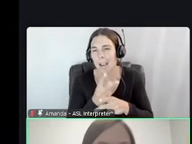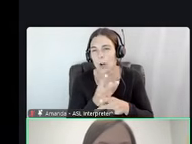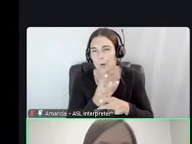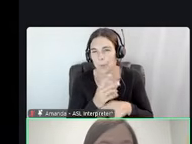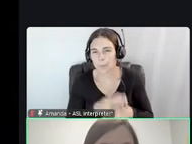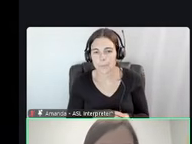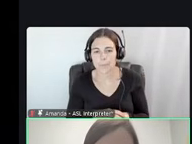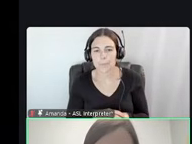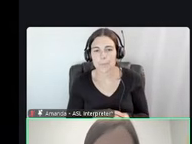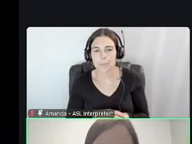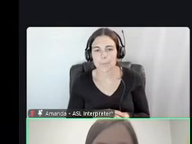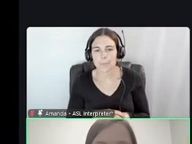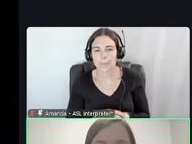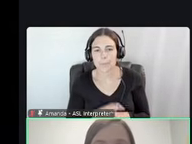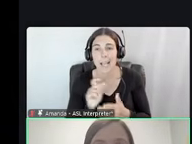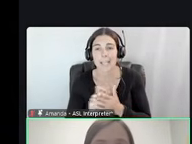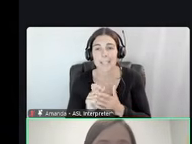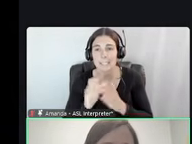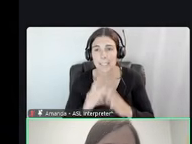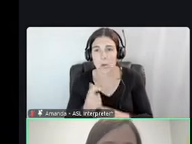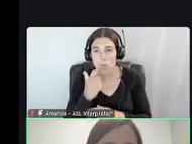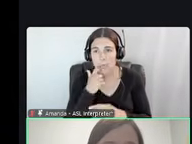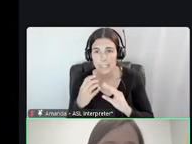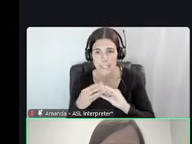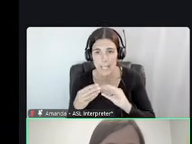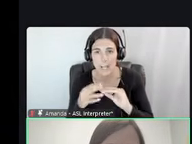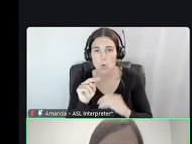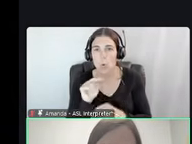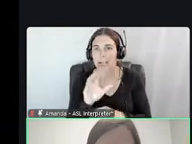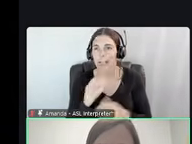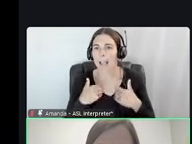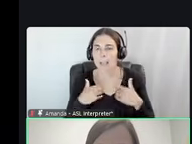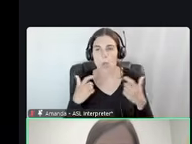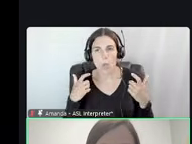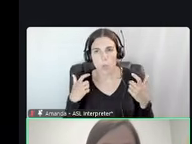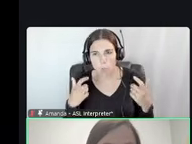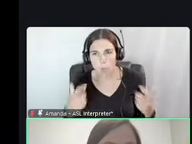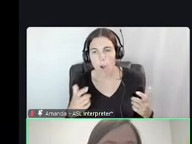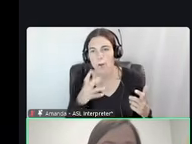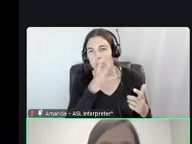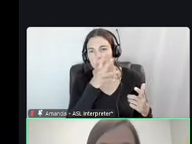uh the secretary said, uh North Carolina has a very large rural population, right? We have the